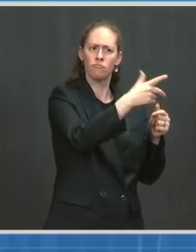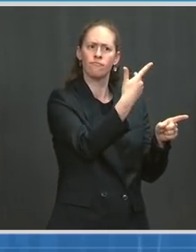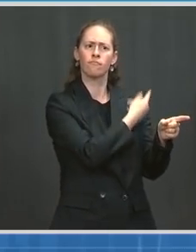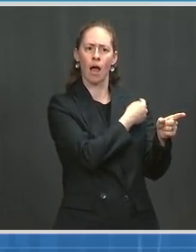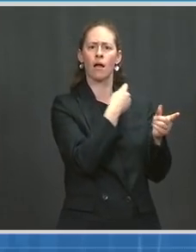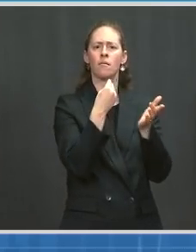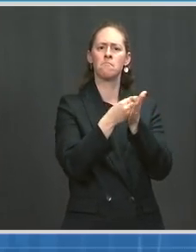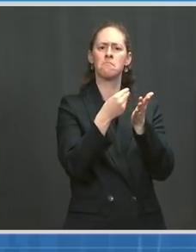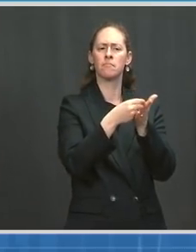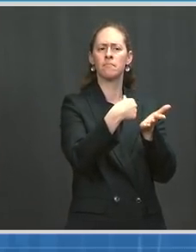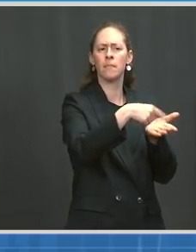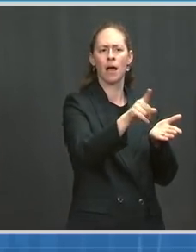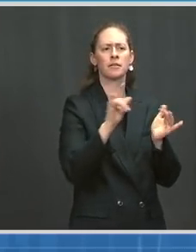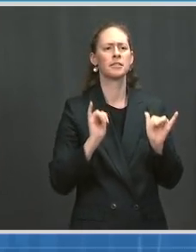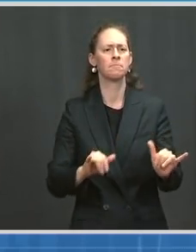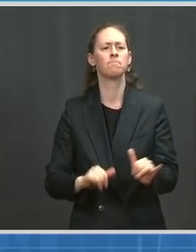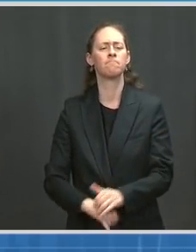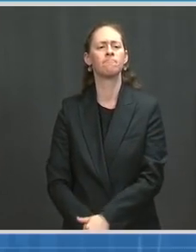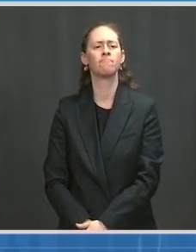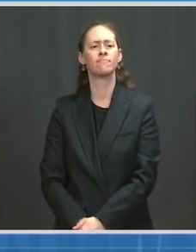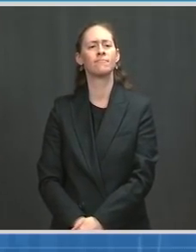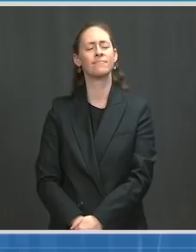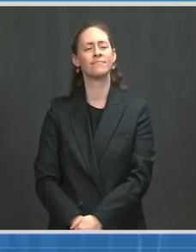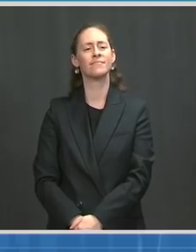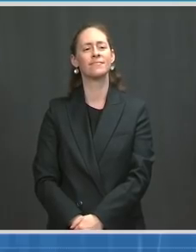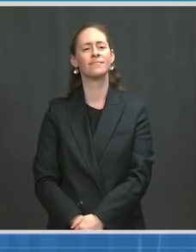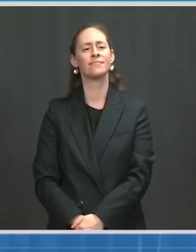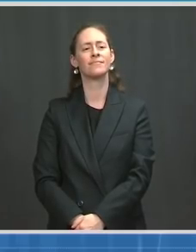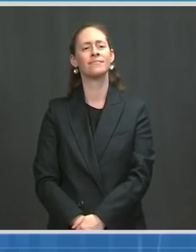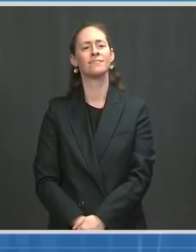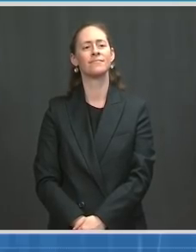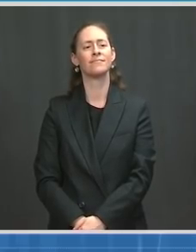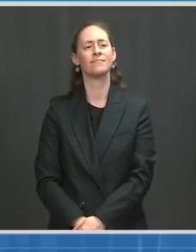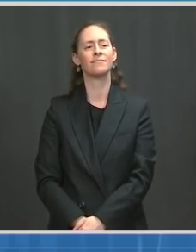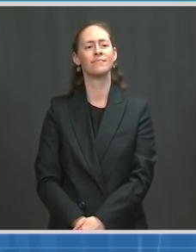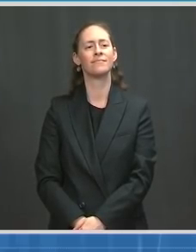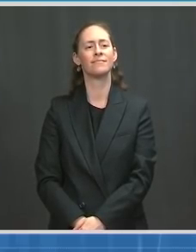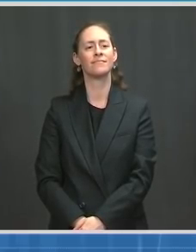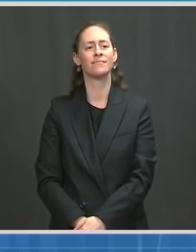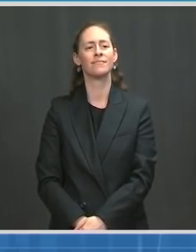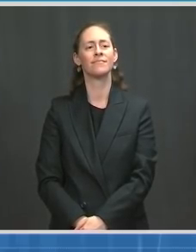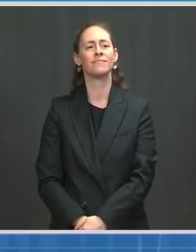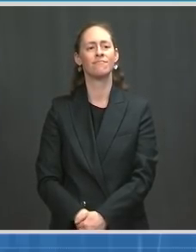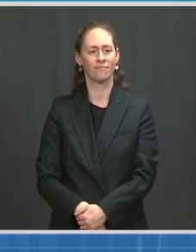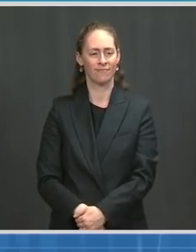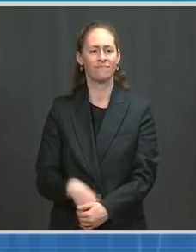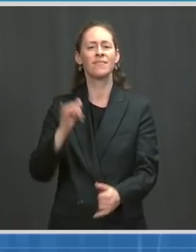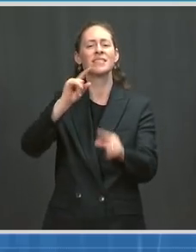I will now hand it over to Dr. Walensky. Dr. Walensky: Thank you. Good morning. I'm pleased to be back with you today.